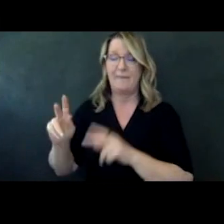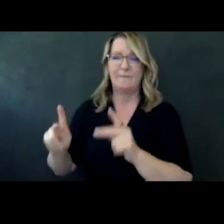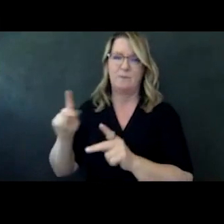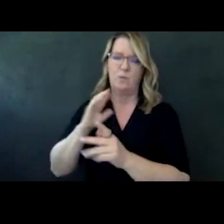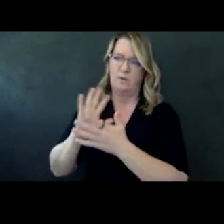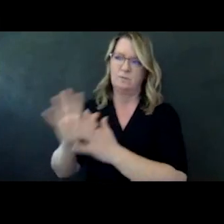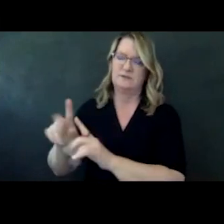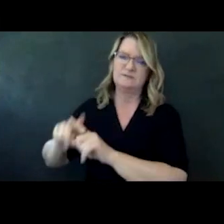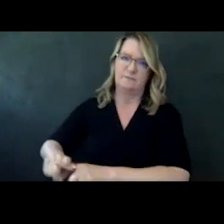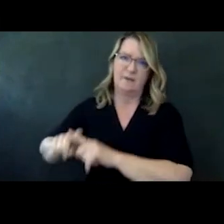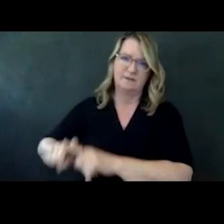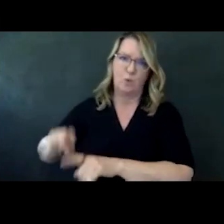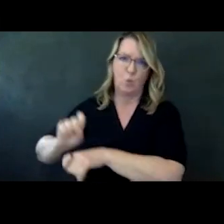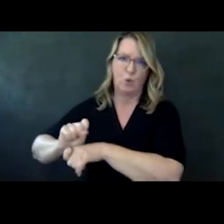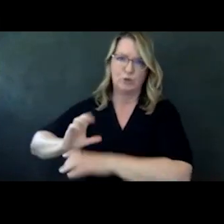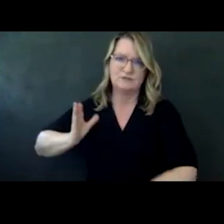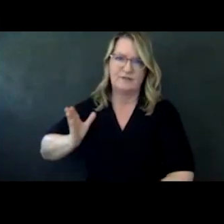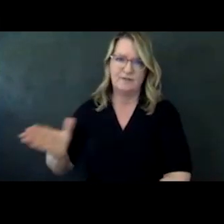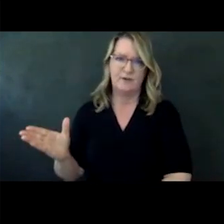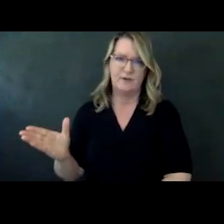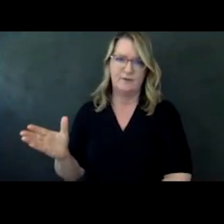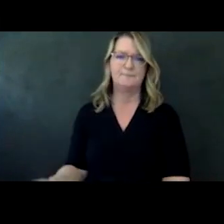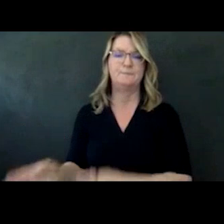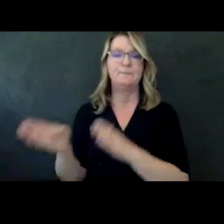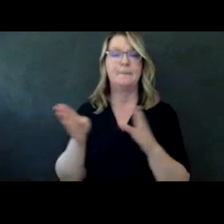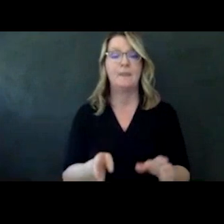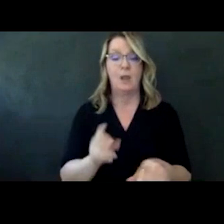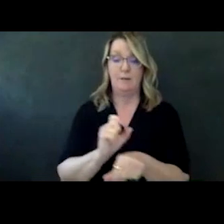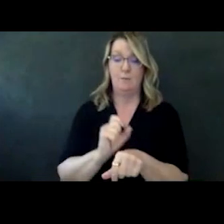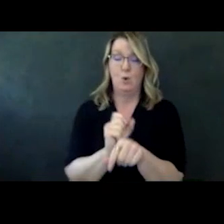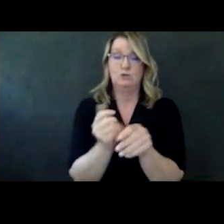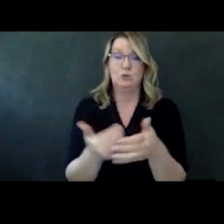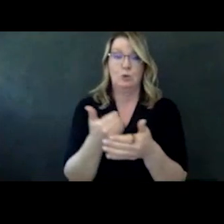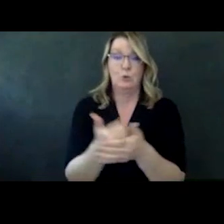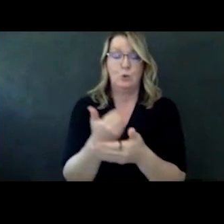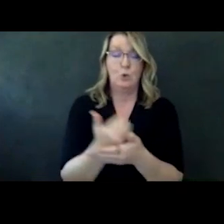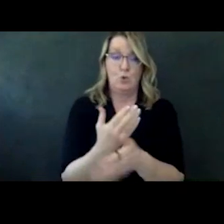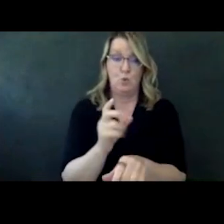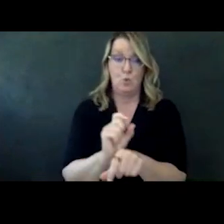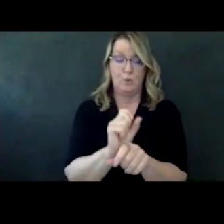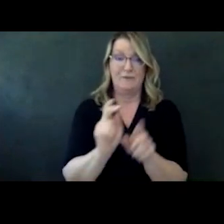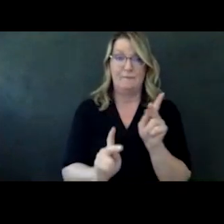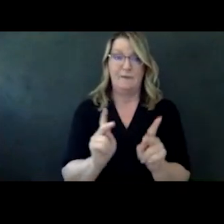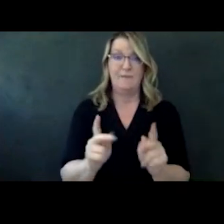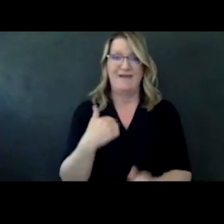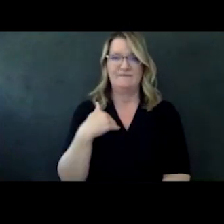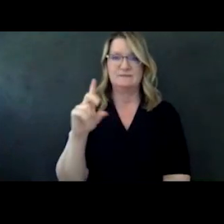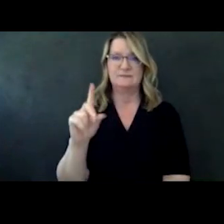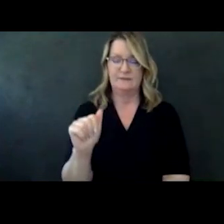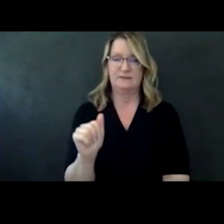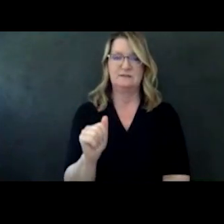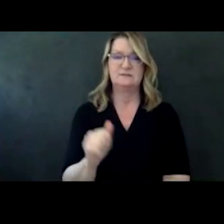Slide 13, employers who are new to working with people with disabilities. For employers that are